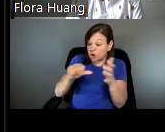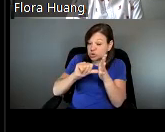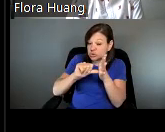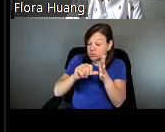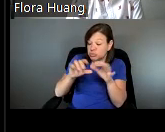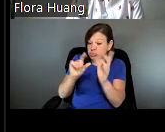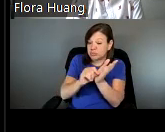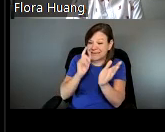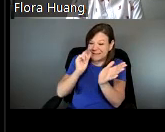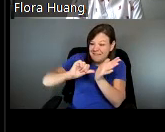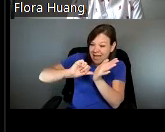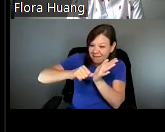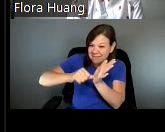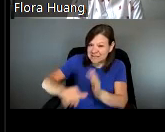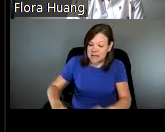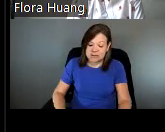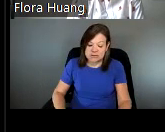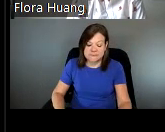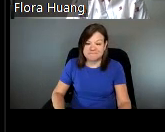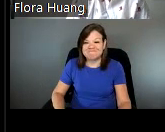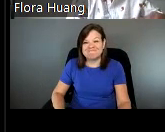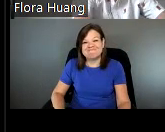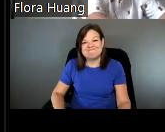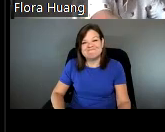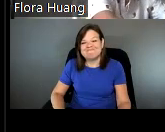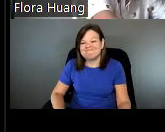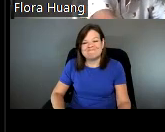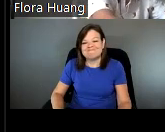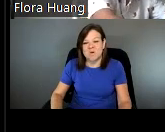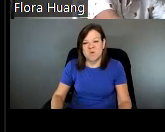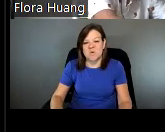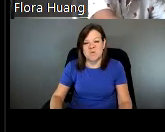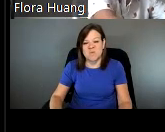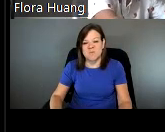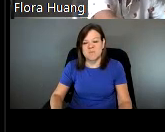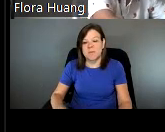I would say probably not underline. You should probably stick to bold,